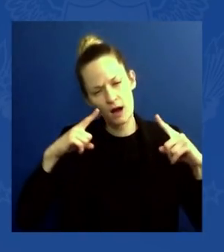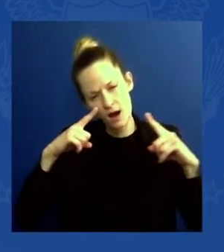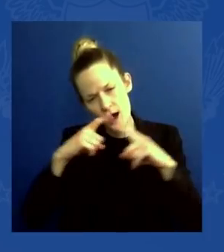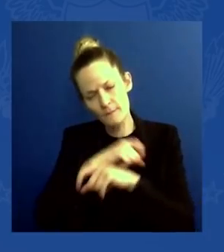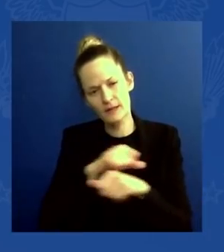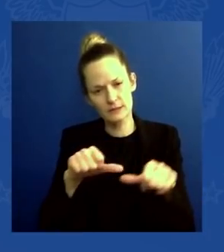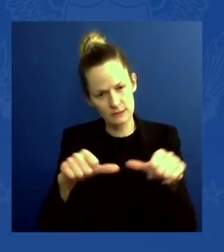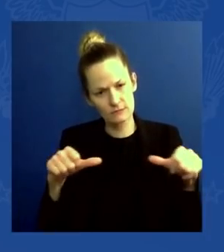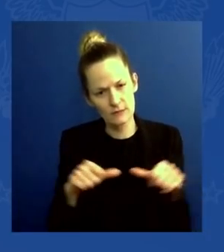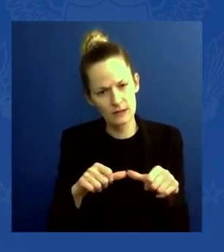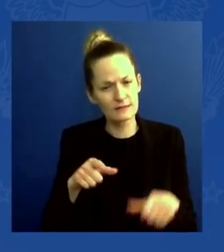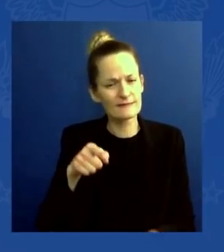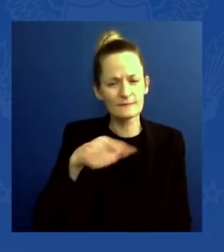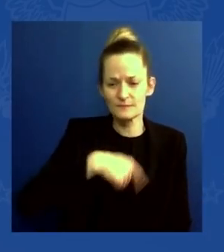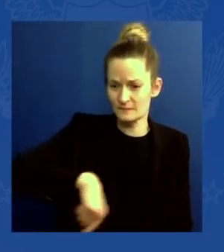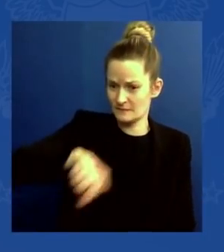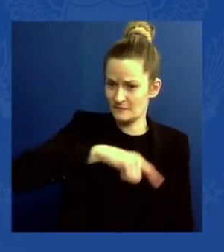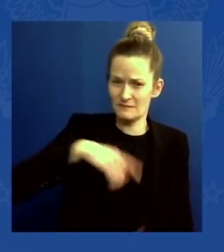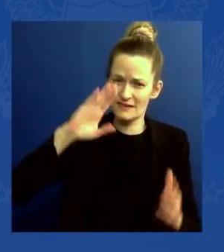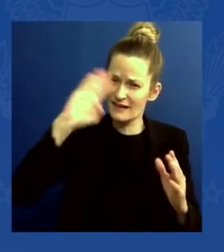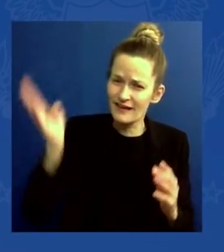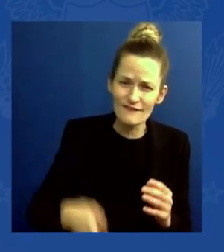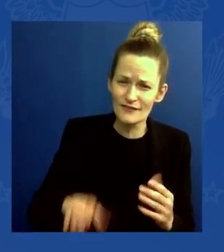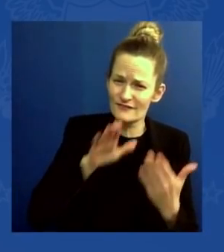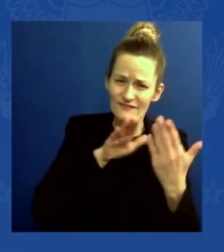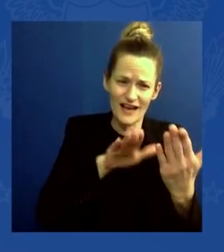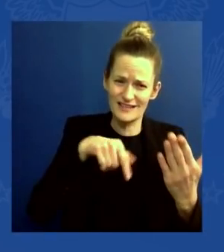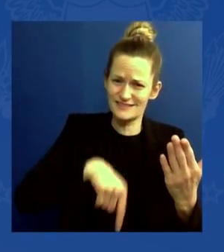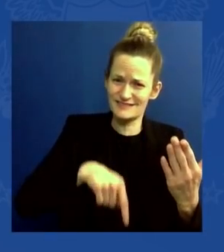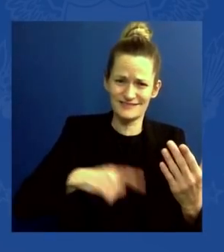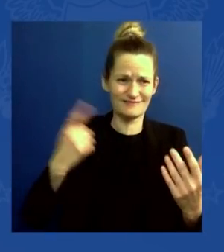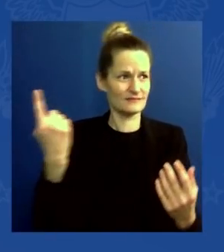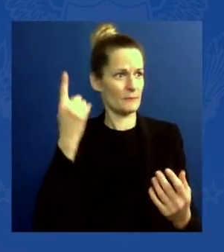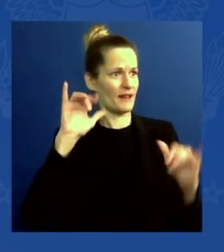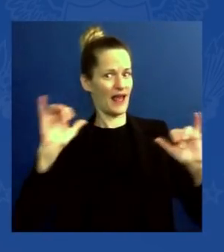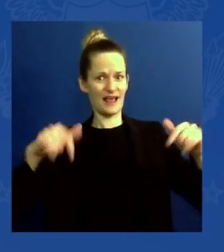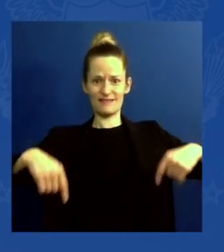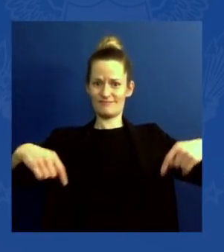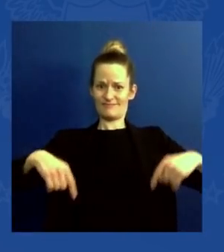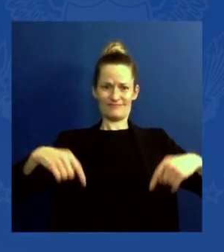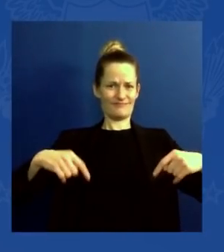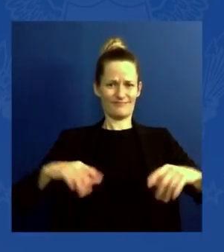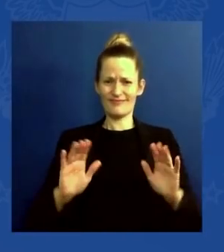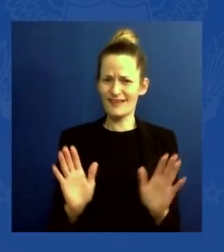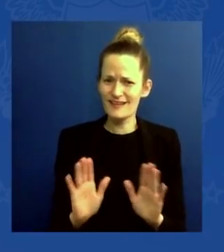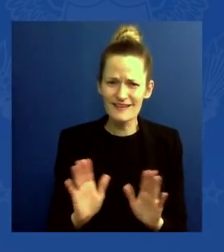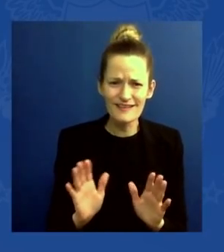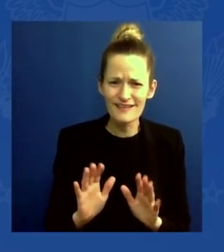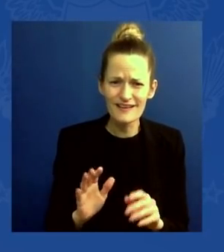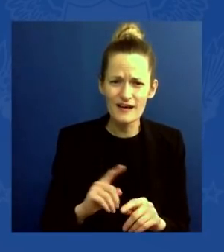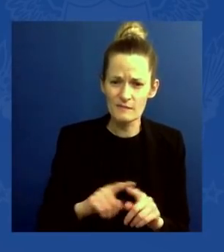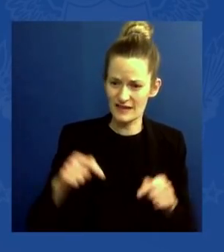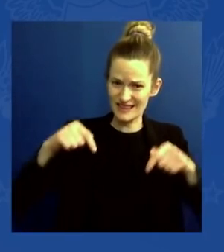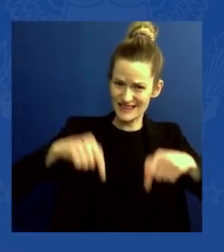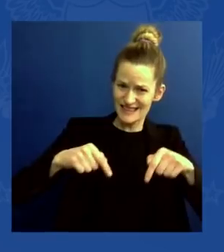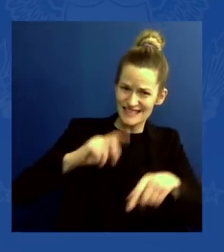of every time in American history, but we never faced anything this -- this, sort of, defiant of understanding of what's going on.